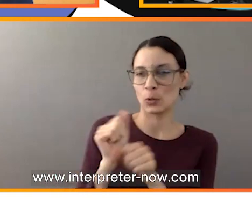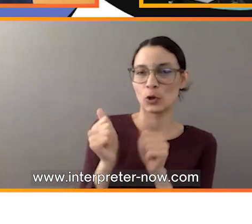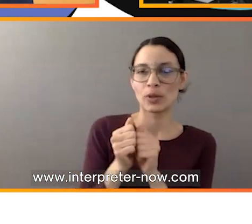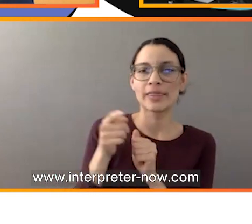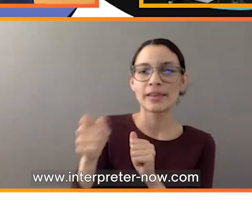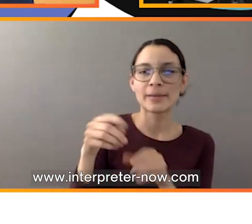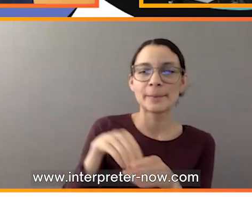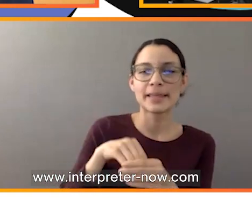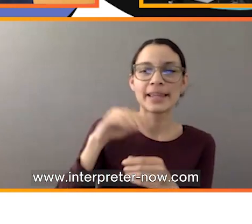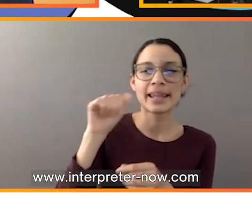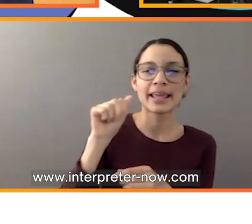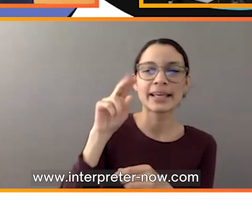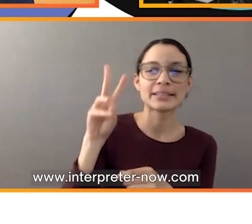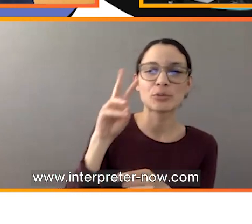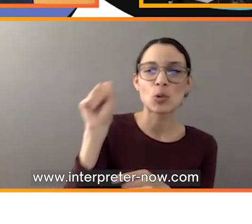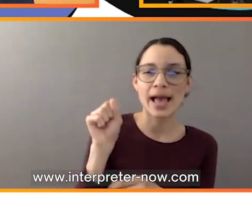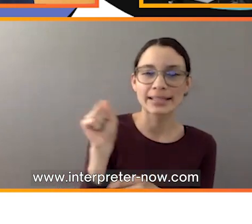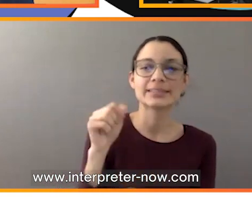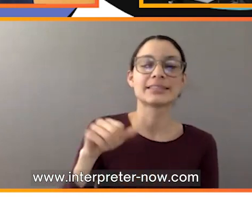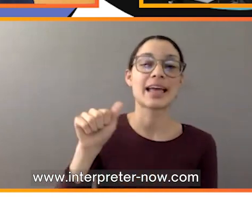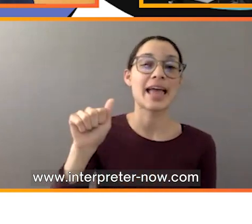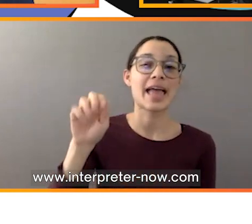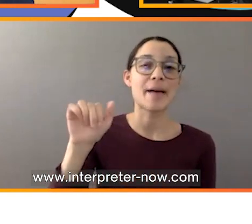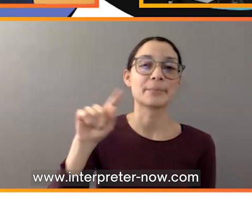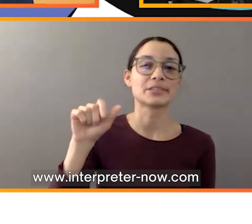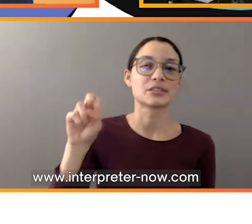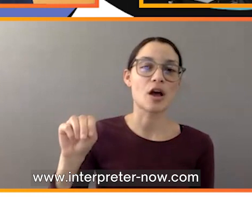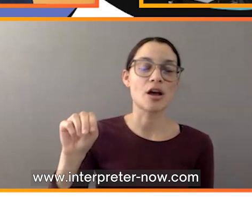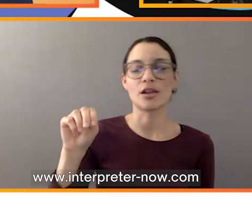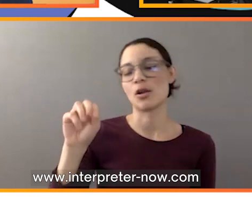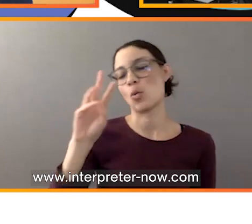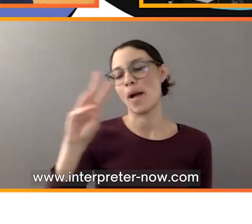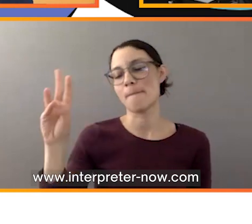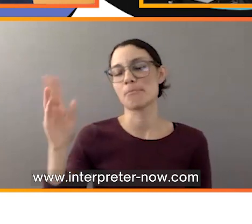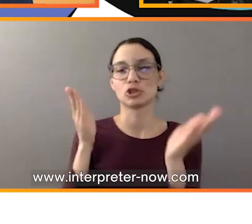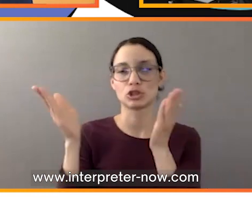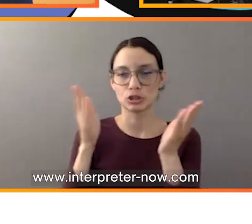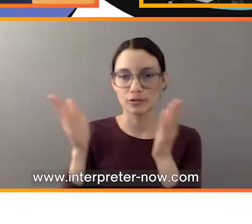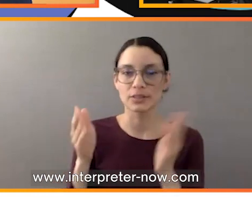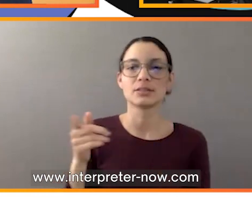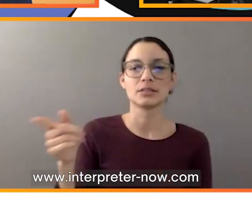we worked with at AWS and Amazon Web Services, and has been an ally for a long time, and